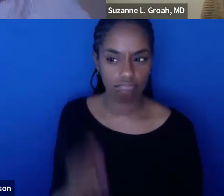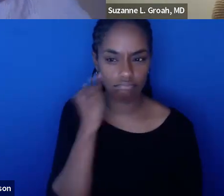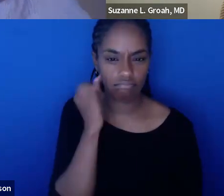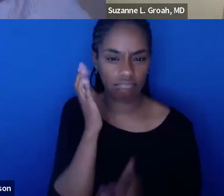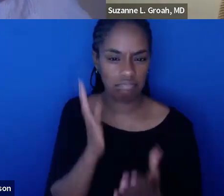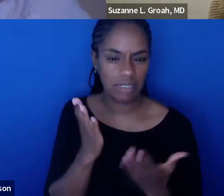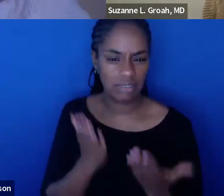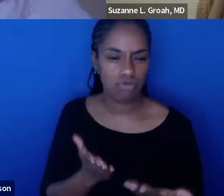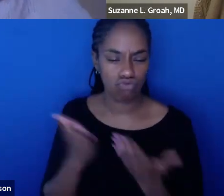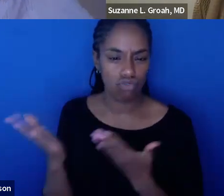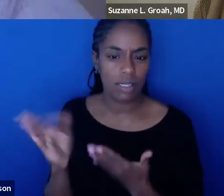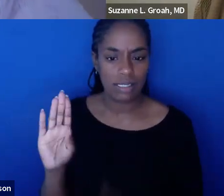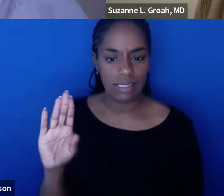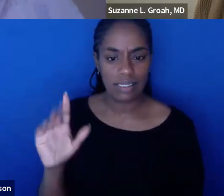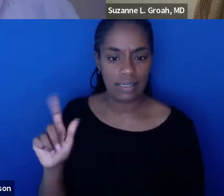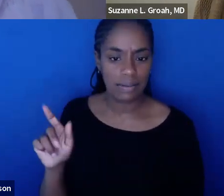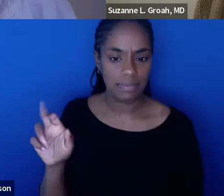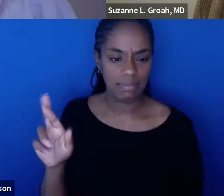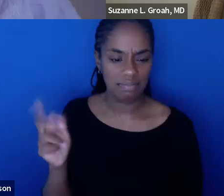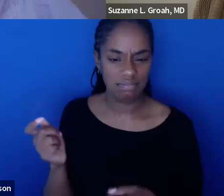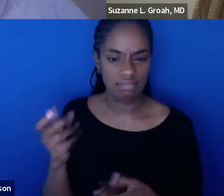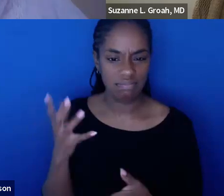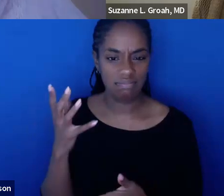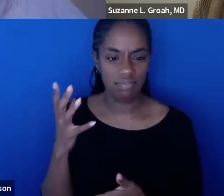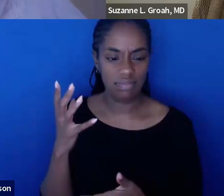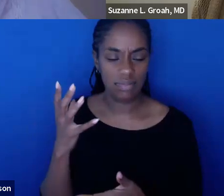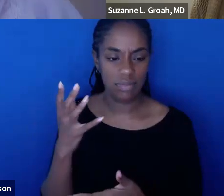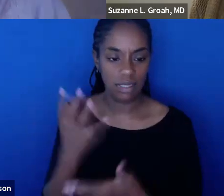removal to them, they would have suggested also bladder augmentation.